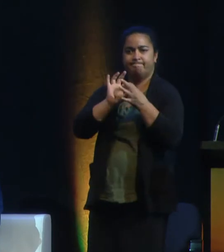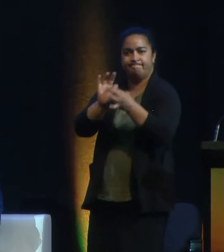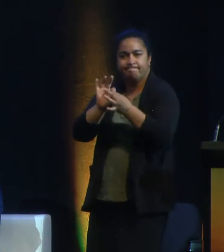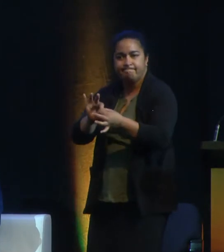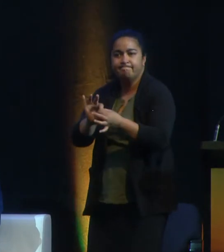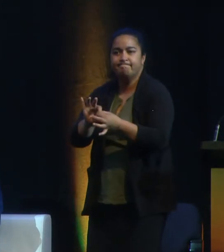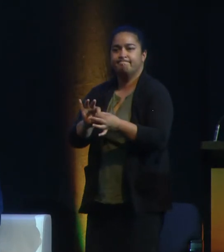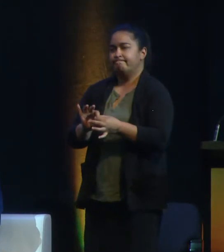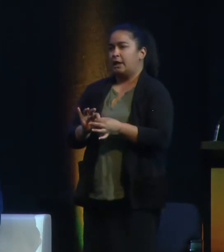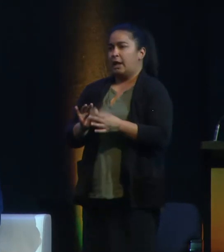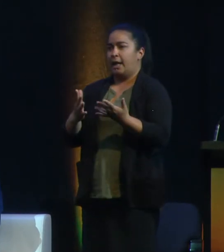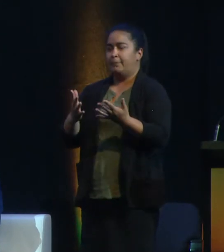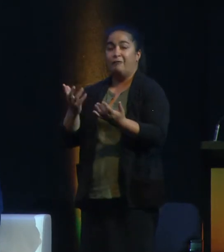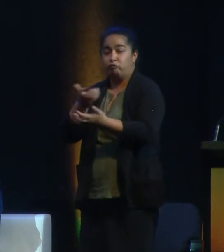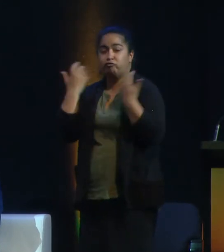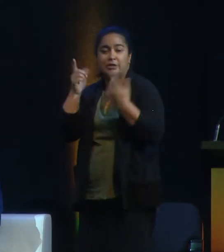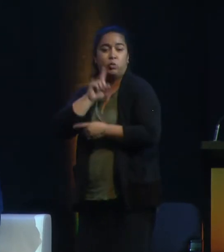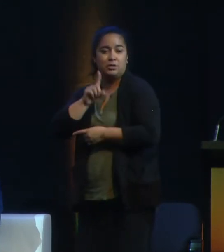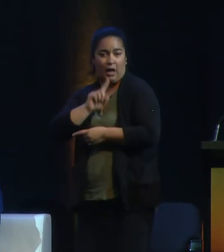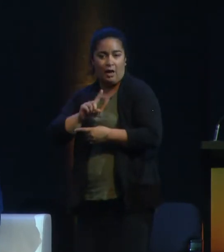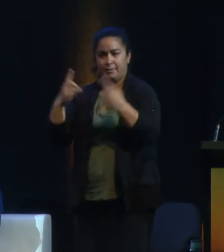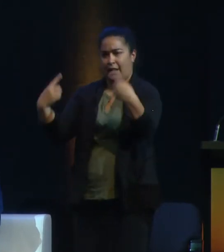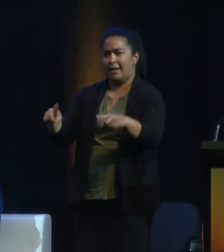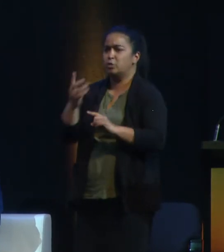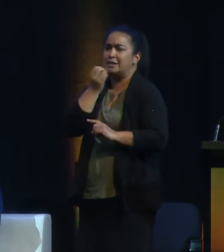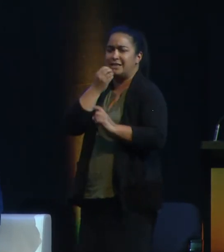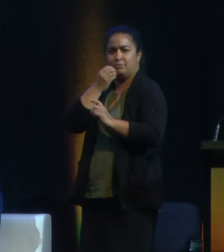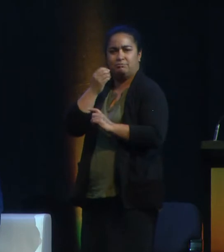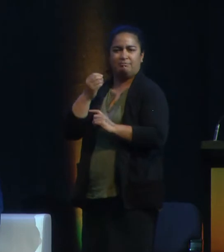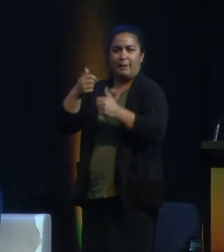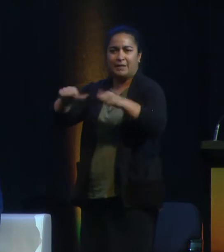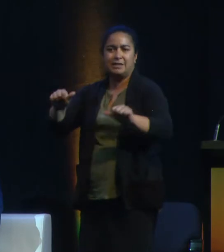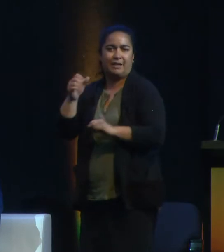fresh water and being able to eat the kaimoana, being able to be connected to nature but also